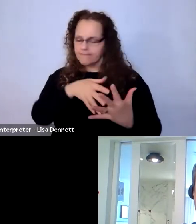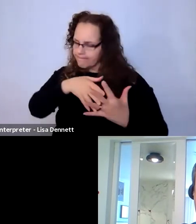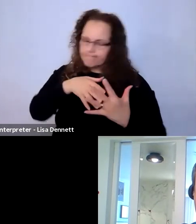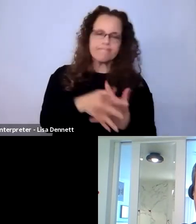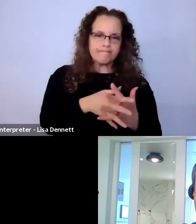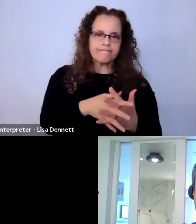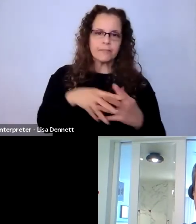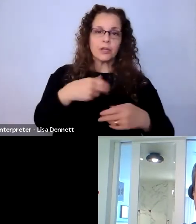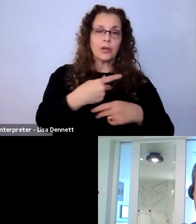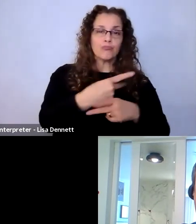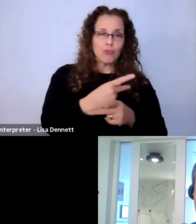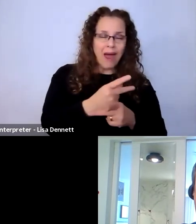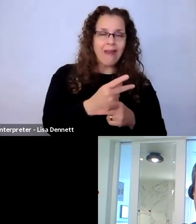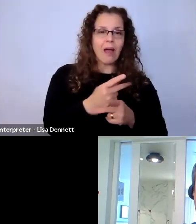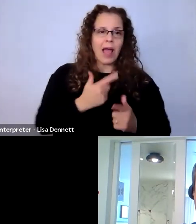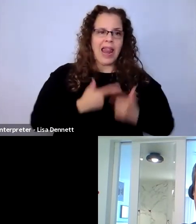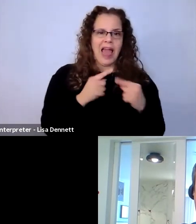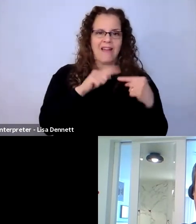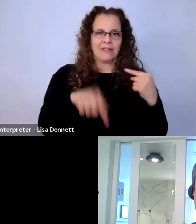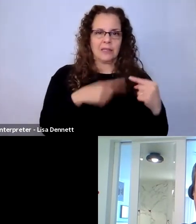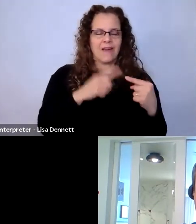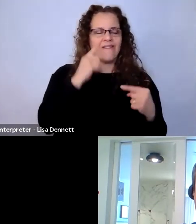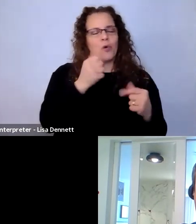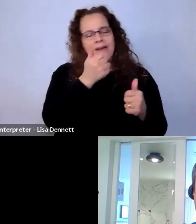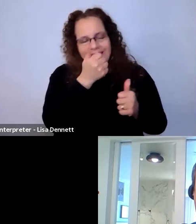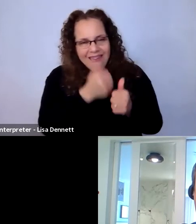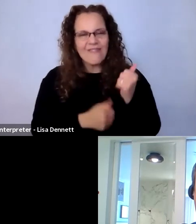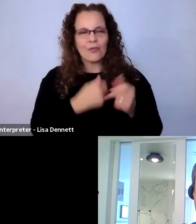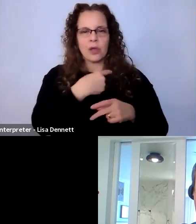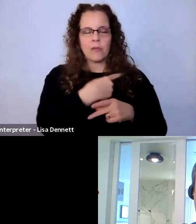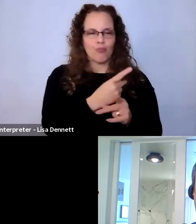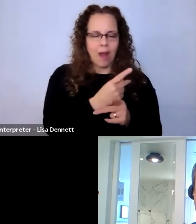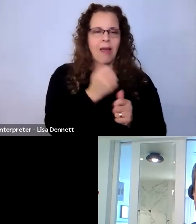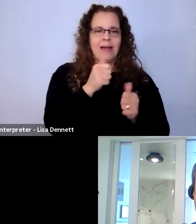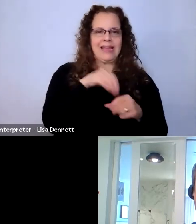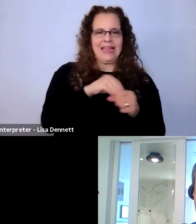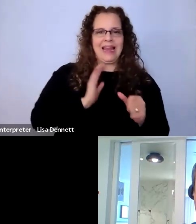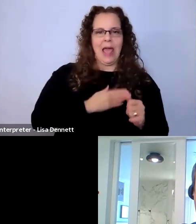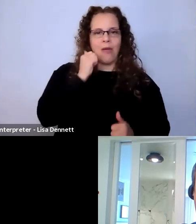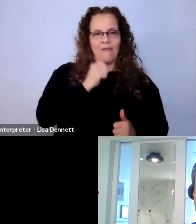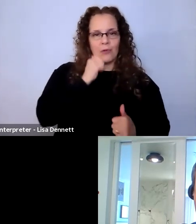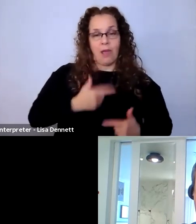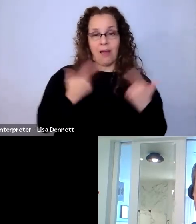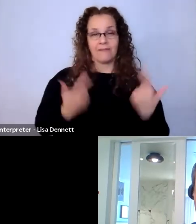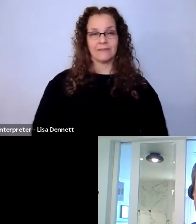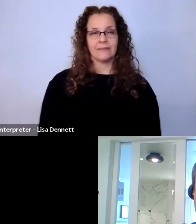for every technology and digital product present in our daily lives.